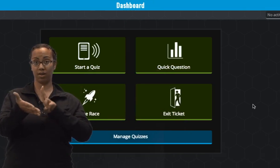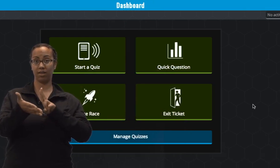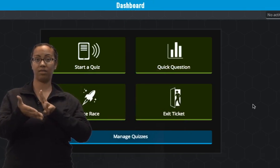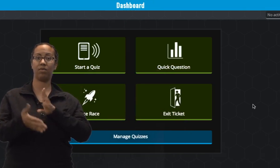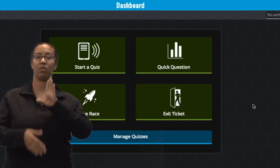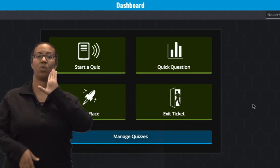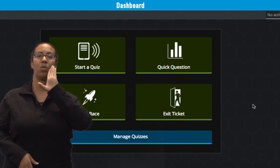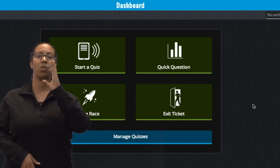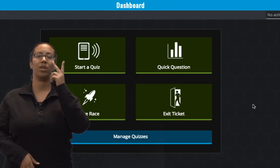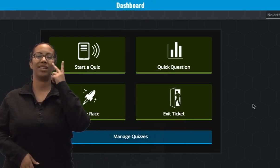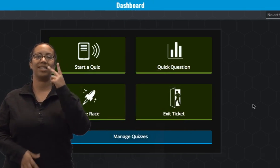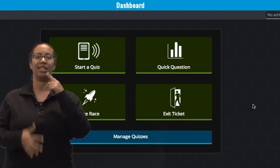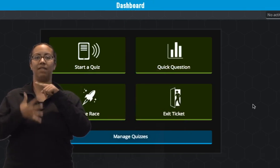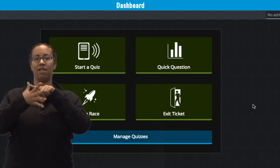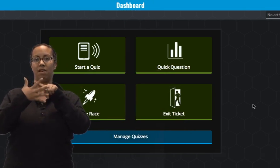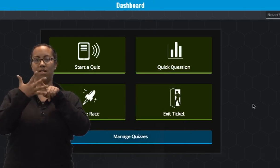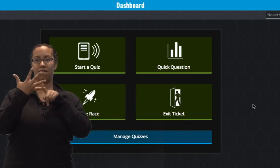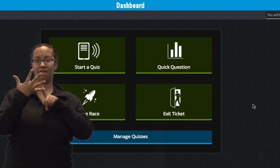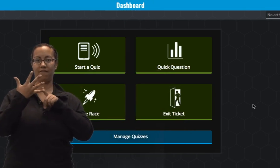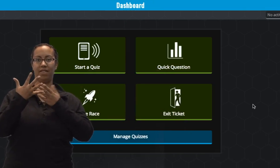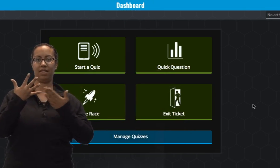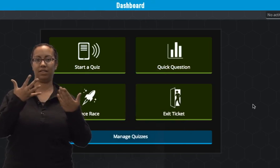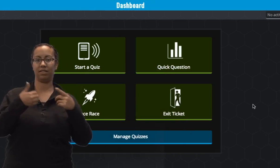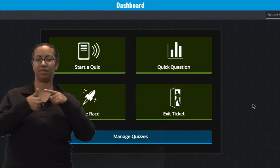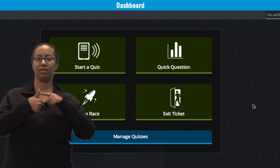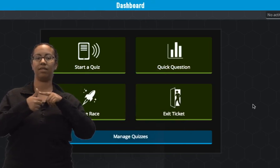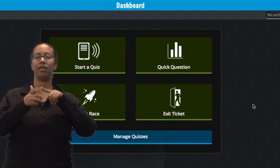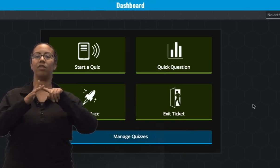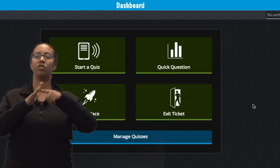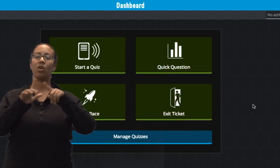When you log in, you're going to see these different options.